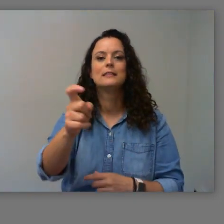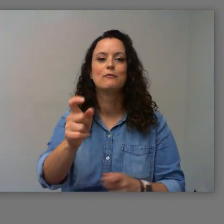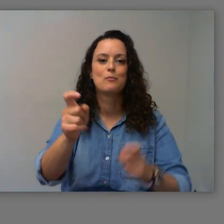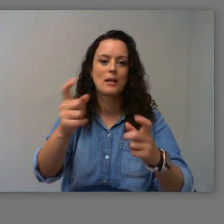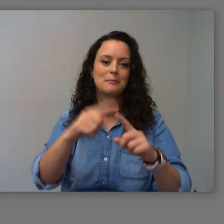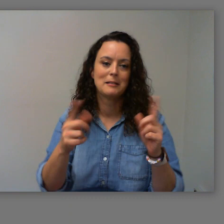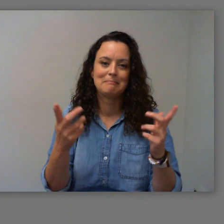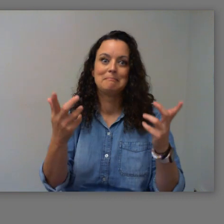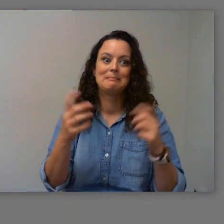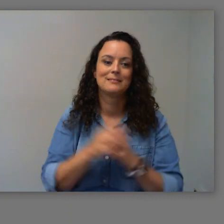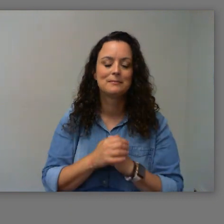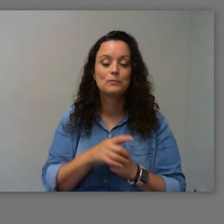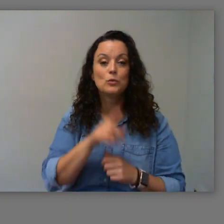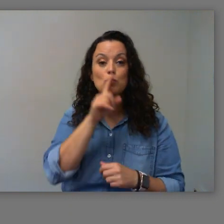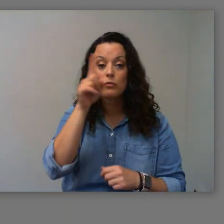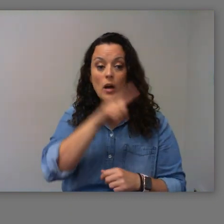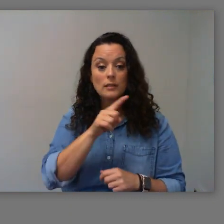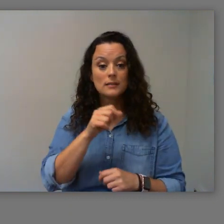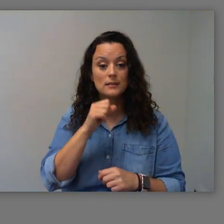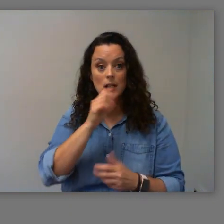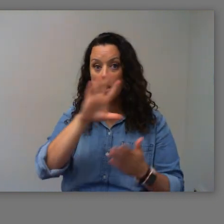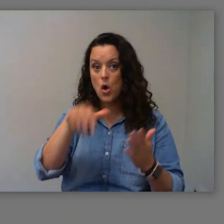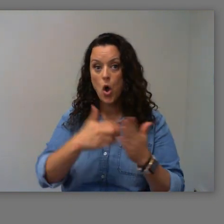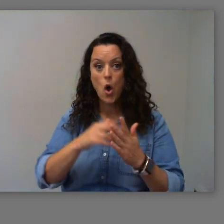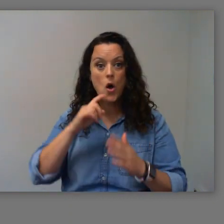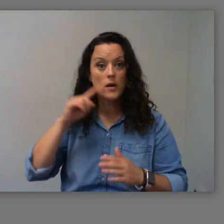true or false not all deaf people know sign language